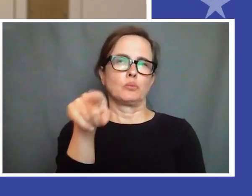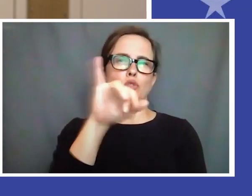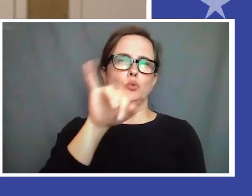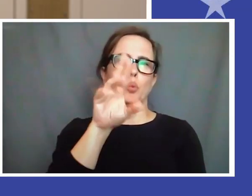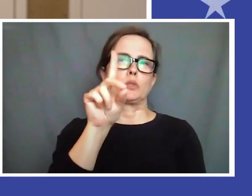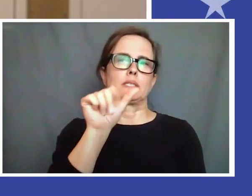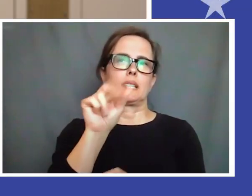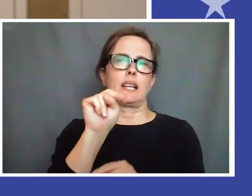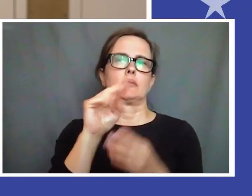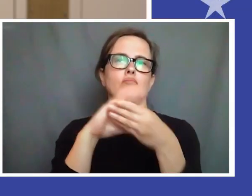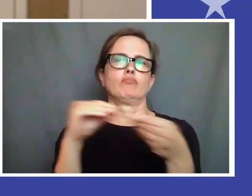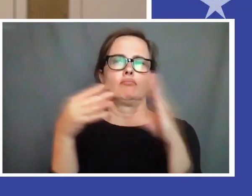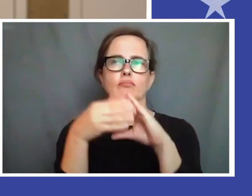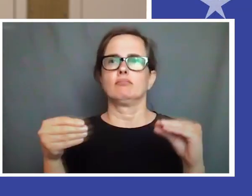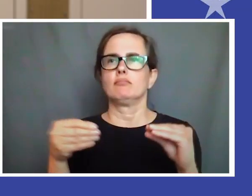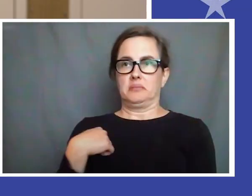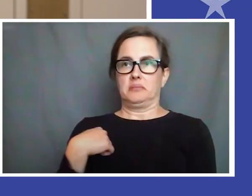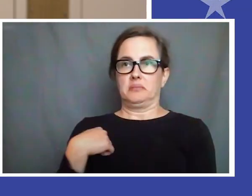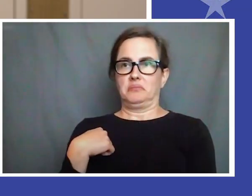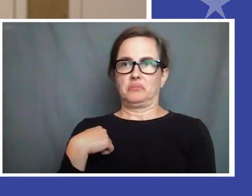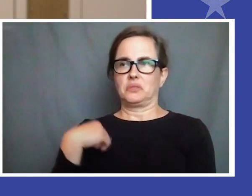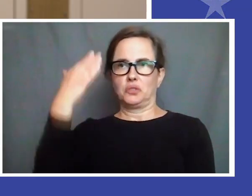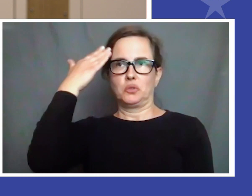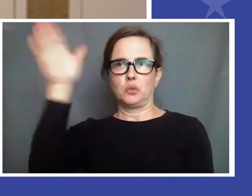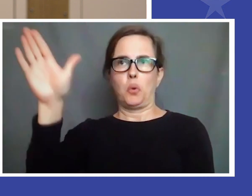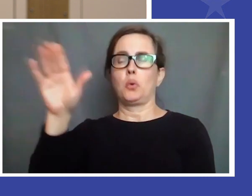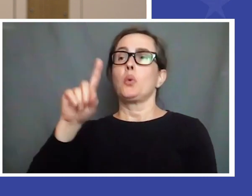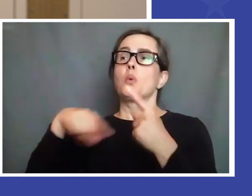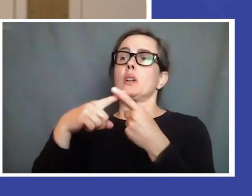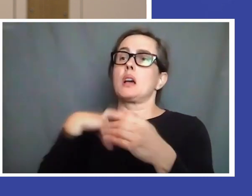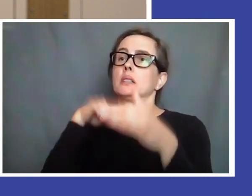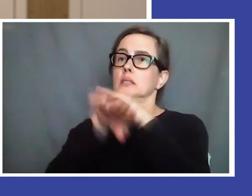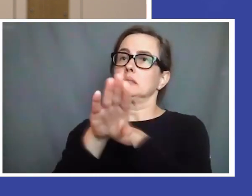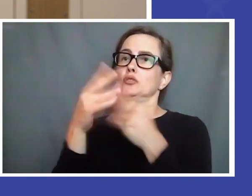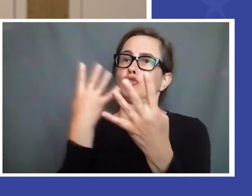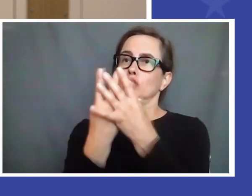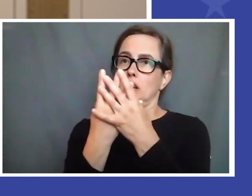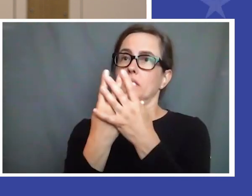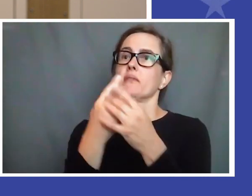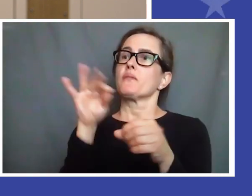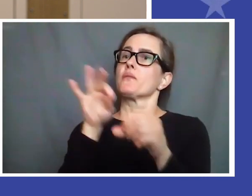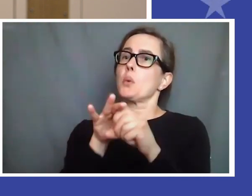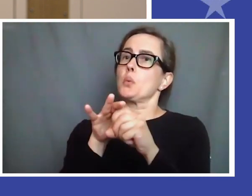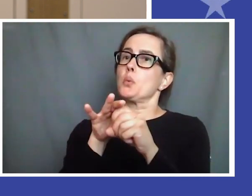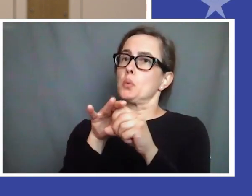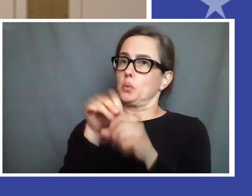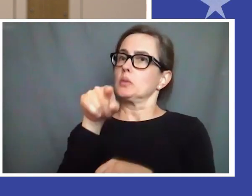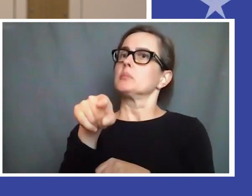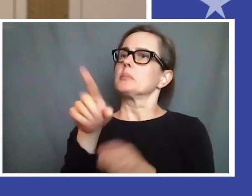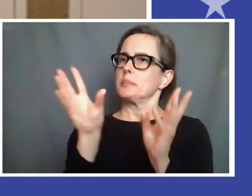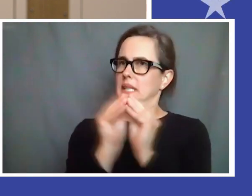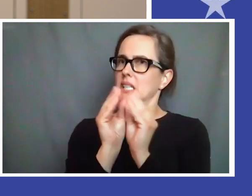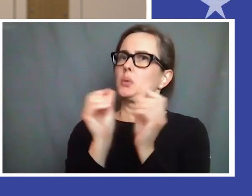First, I never knew that I could vote while I was in jail. After my first meeting with Disability Rights of Washington,